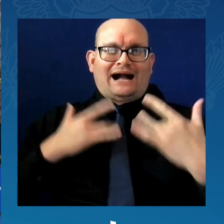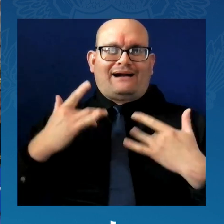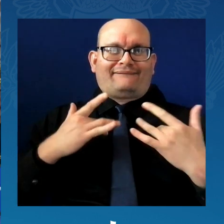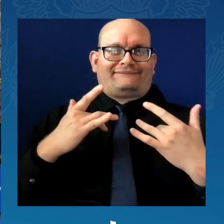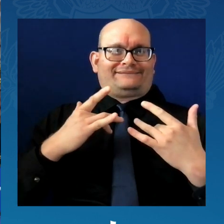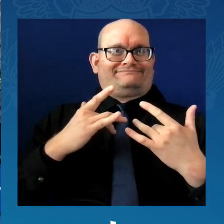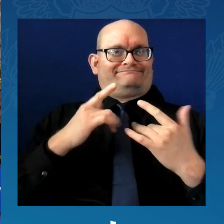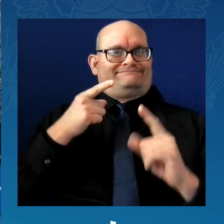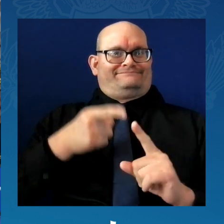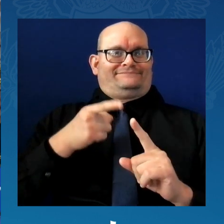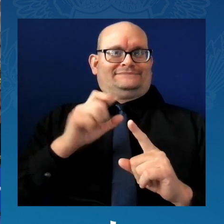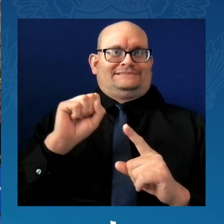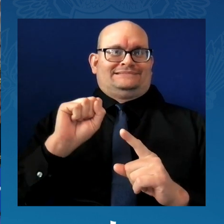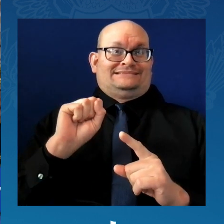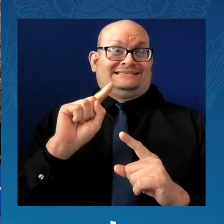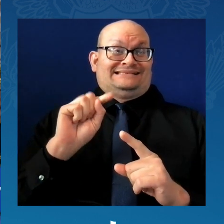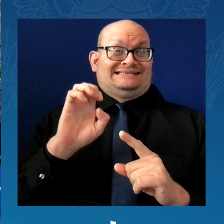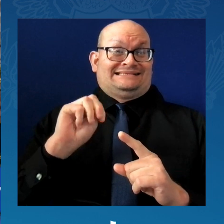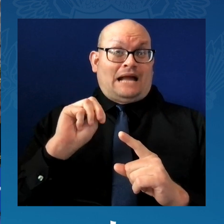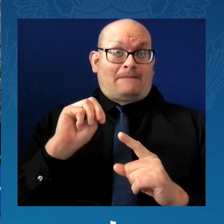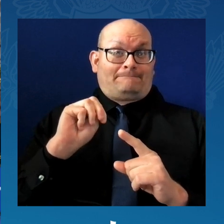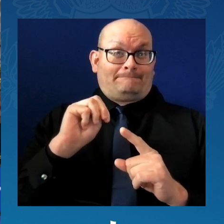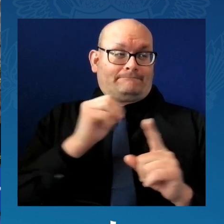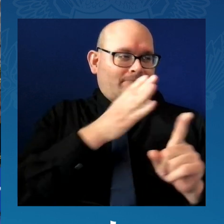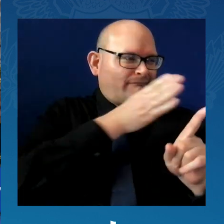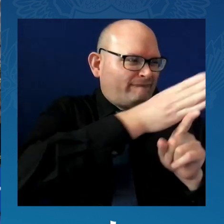and also to build a space workforce